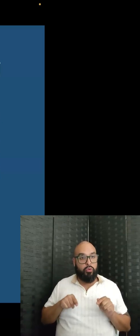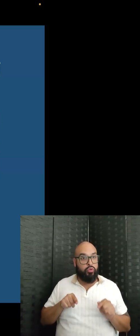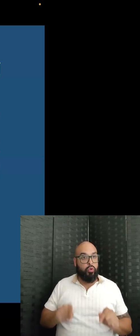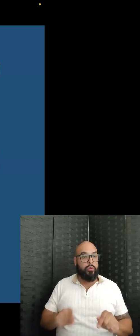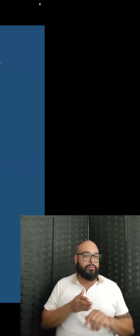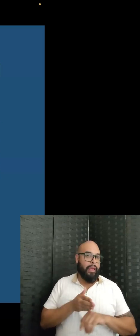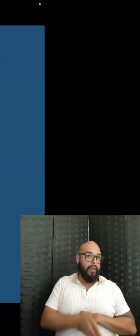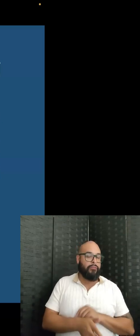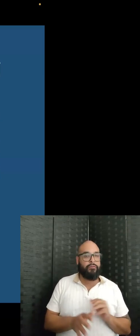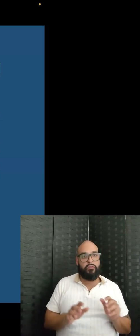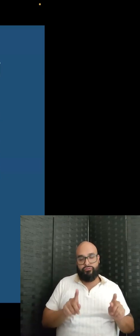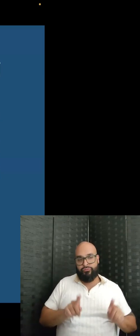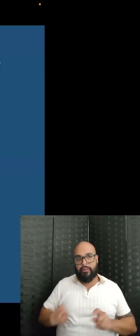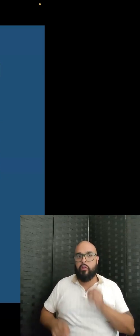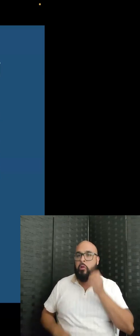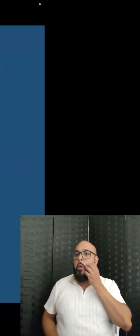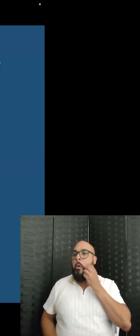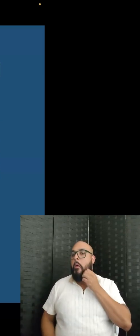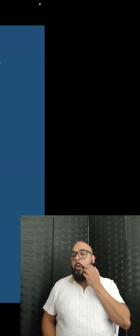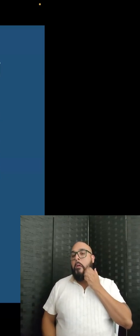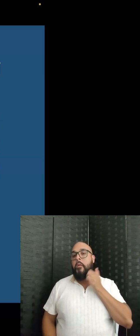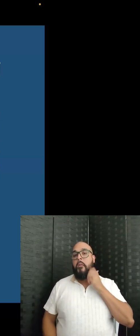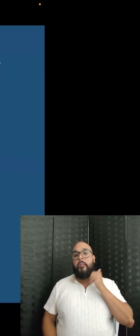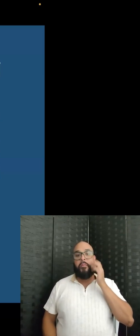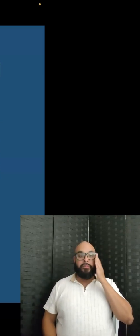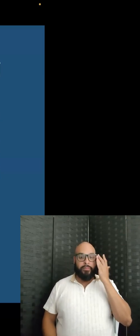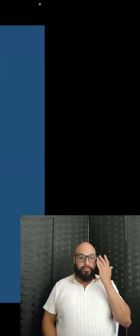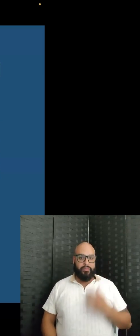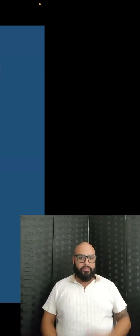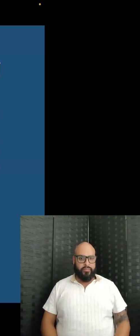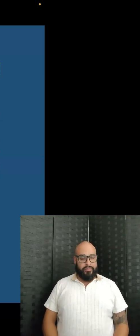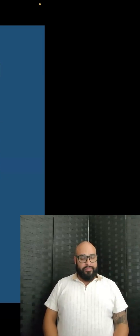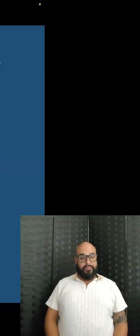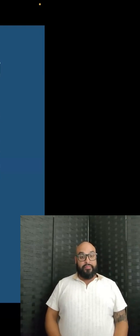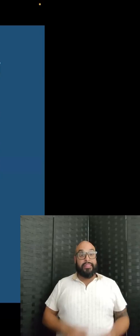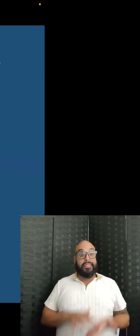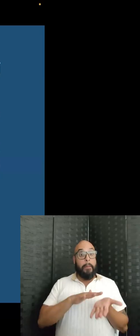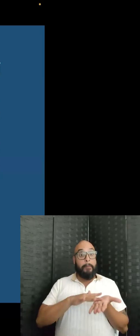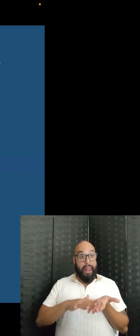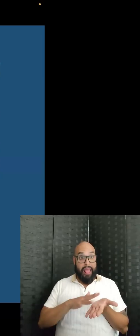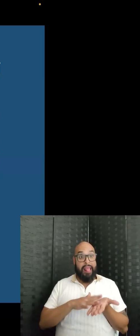You know, braille, I know some of the test kits, you know, some of the protocols, they don't take